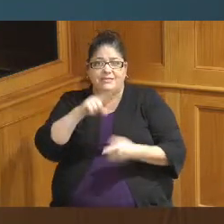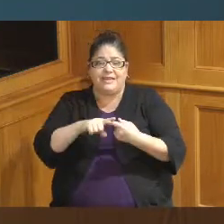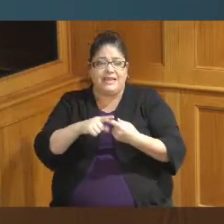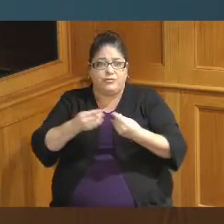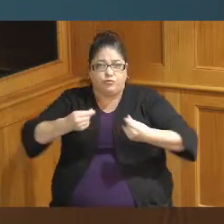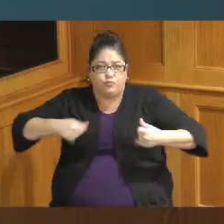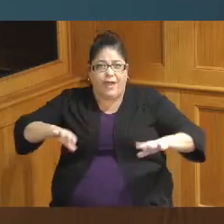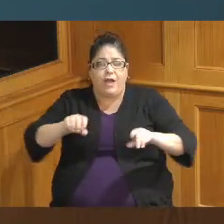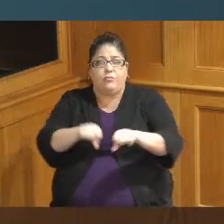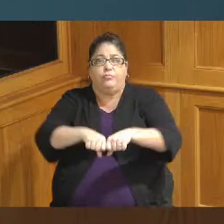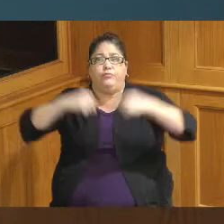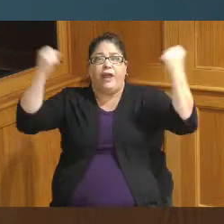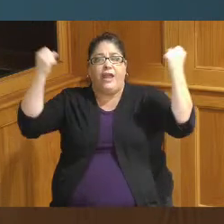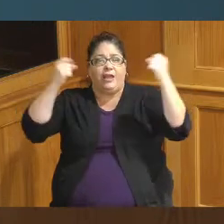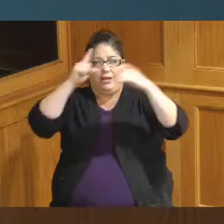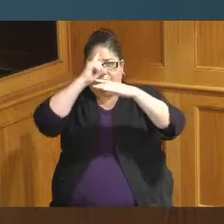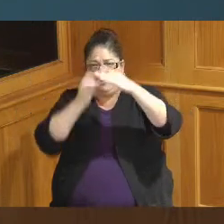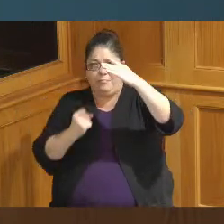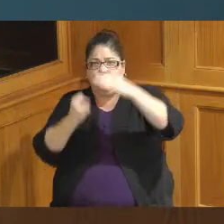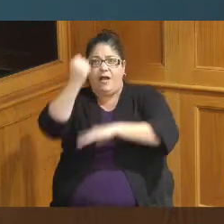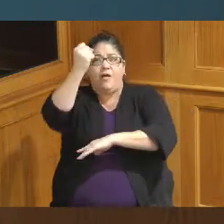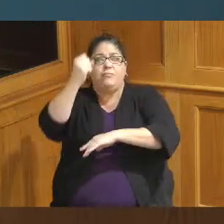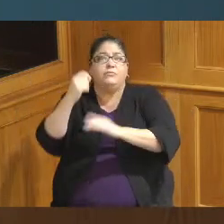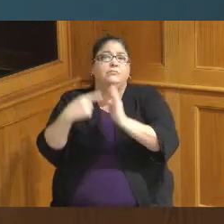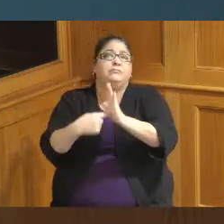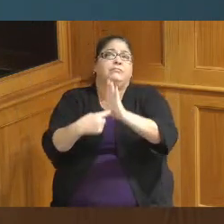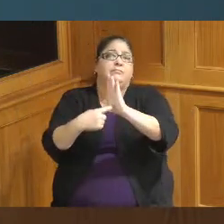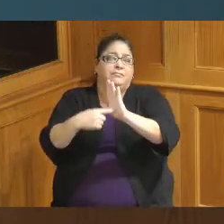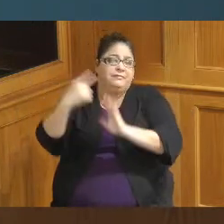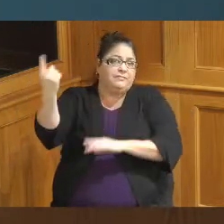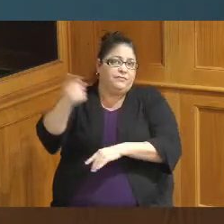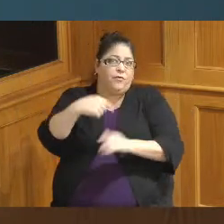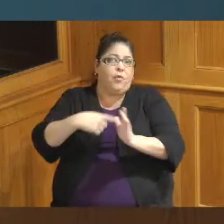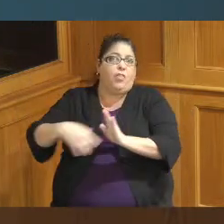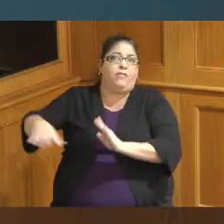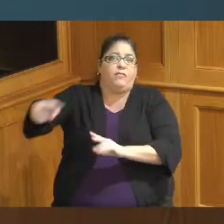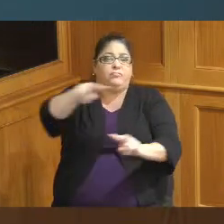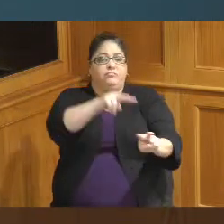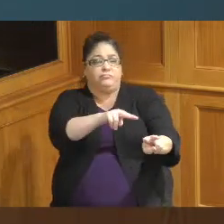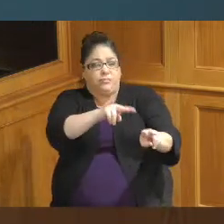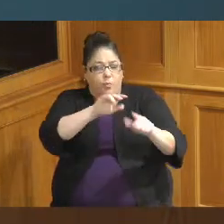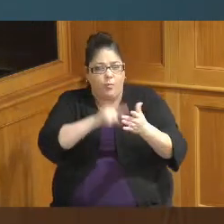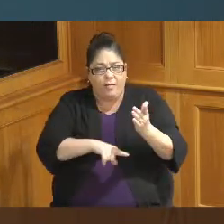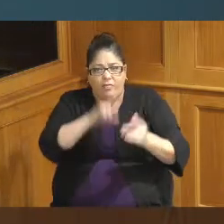anything like it and can be a national model so I felt really really good about that he was very